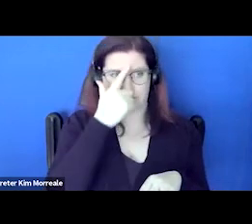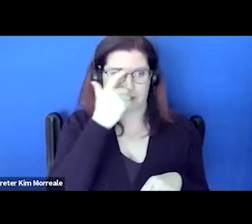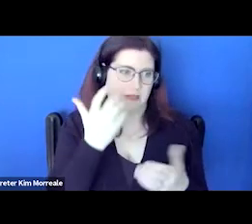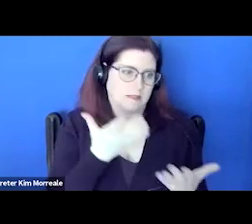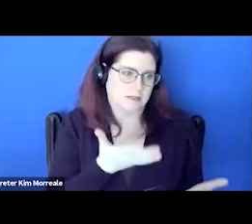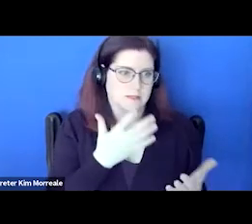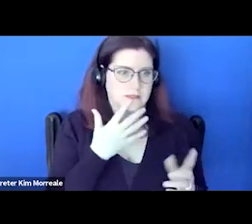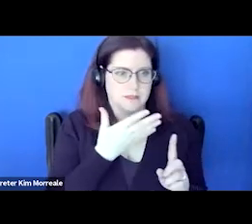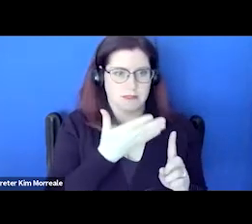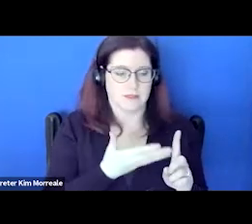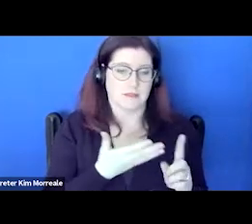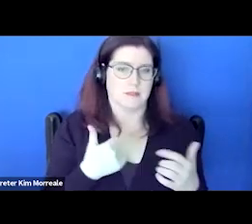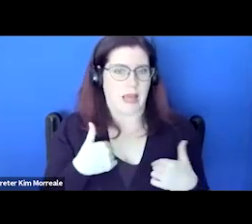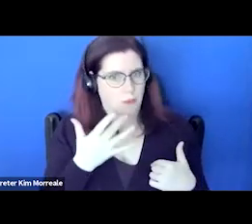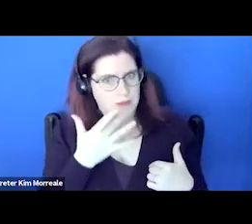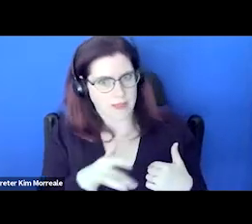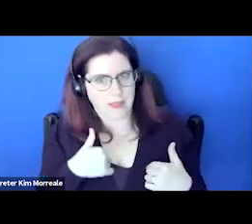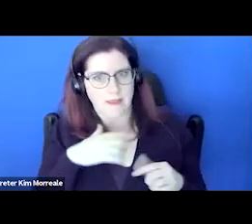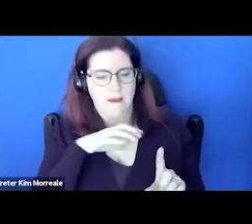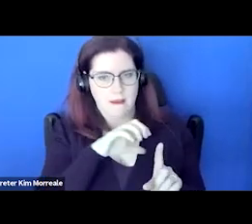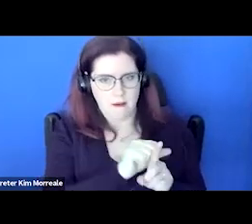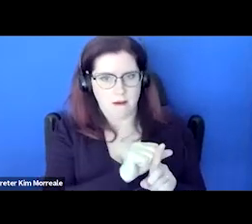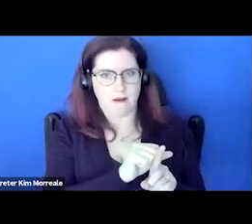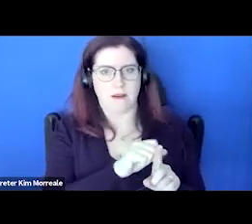actively psychotic and very heavily addicted.